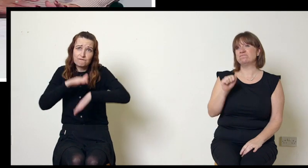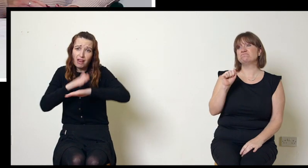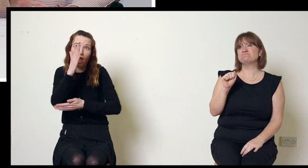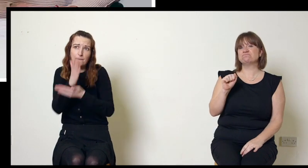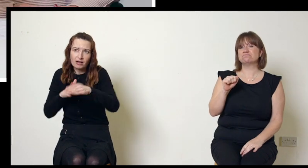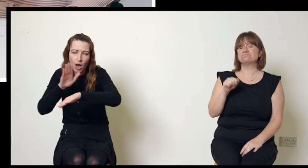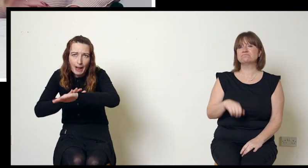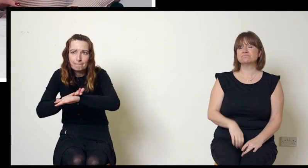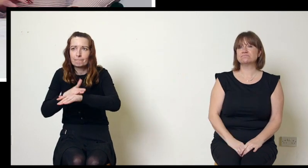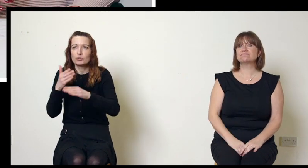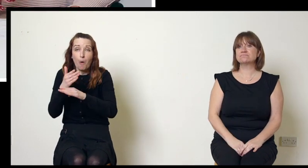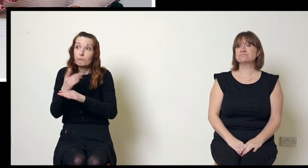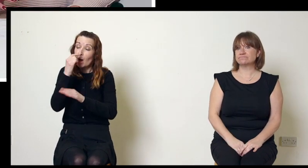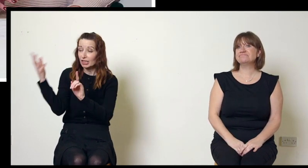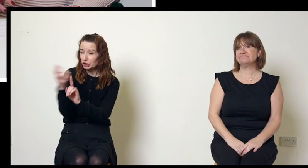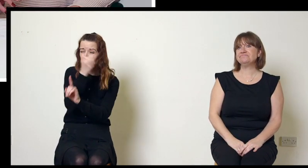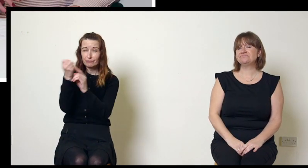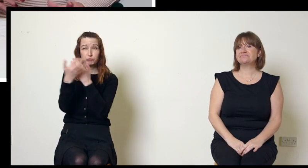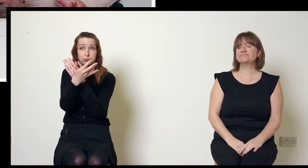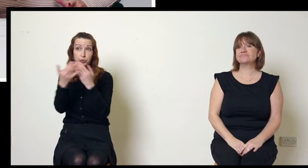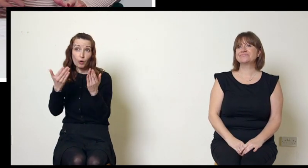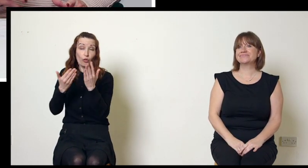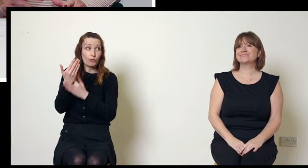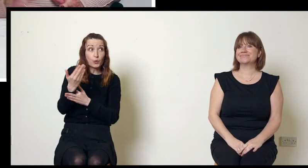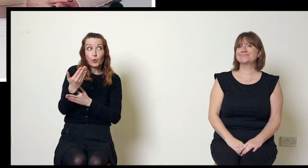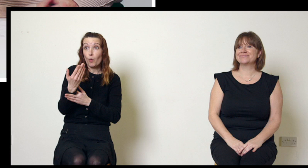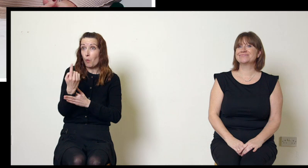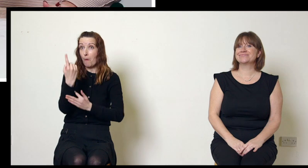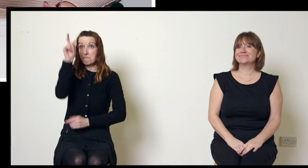you can achieve an awful lot in, you know, having someone just two days a month. Yep.